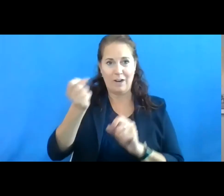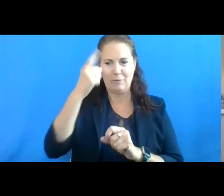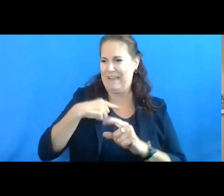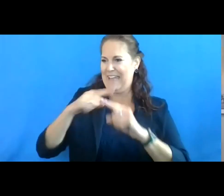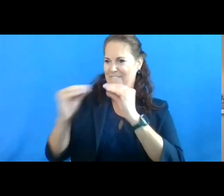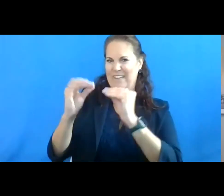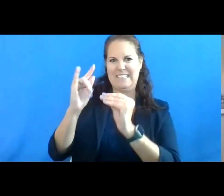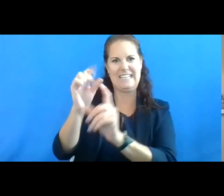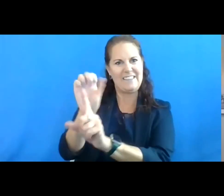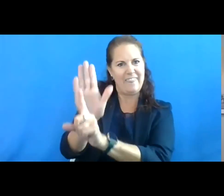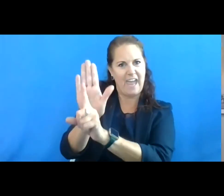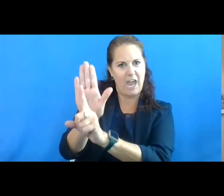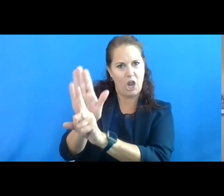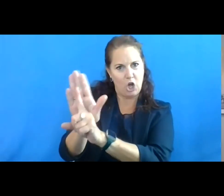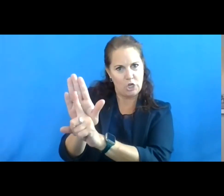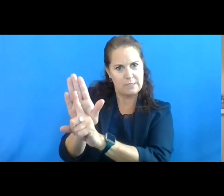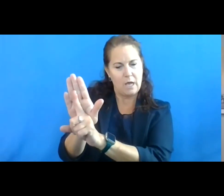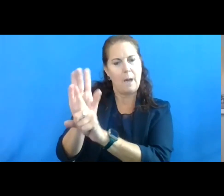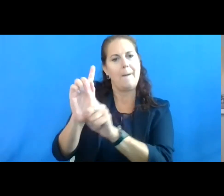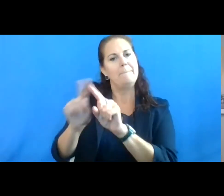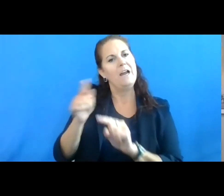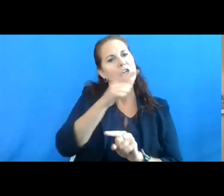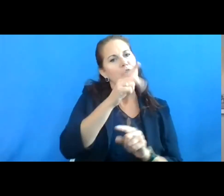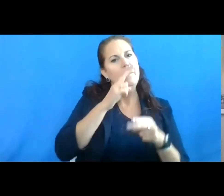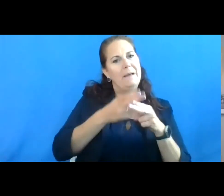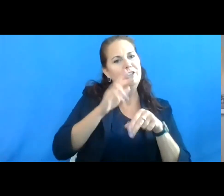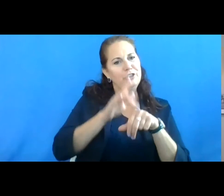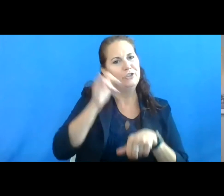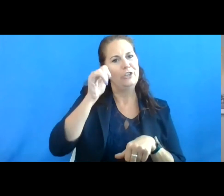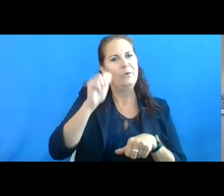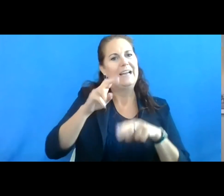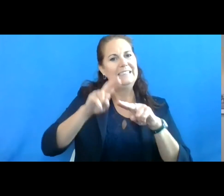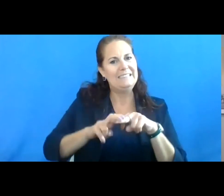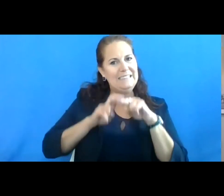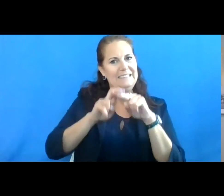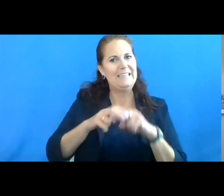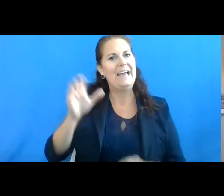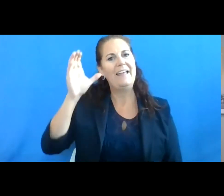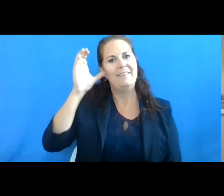It's theirs. You can, as you mentioned earlier, just sit and listen.